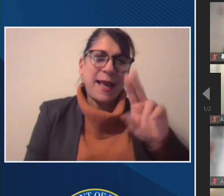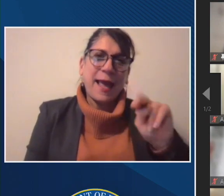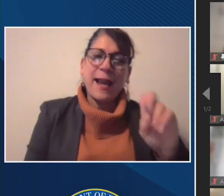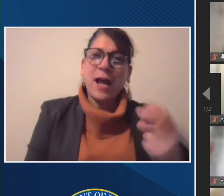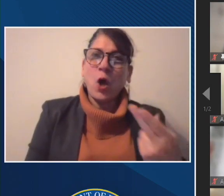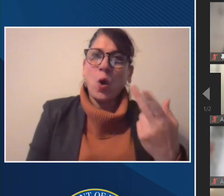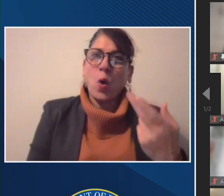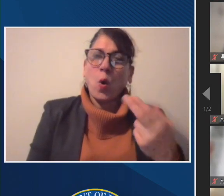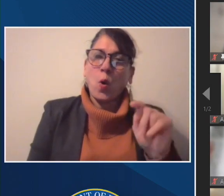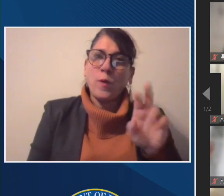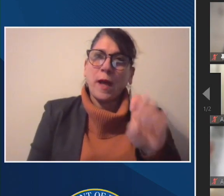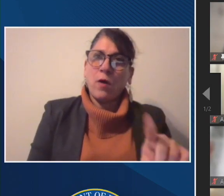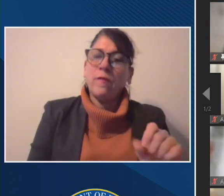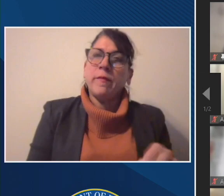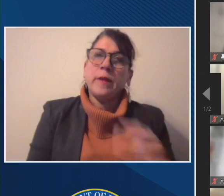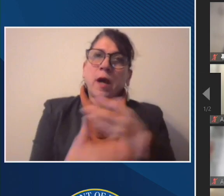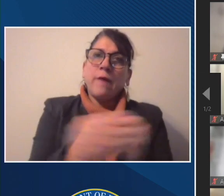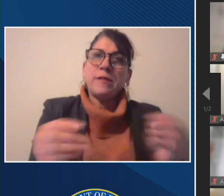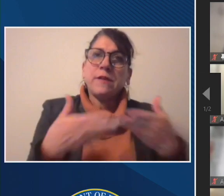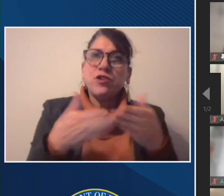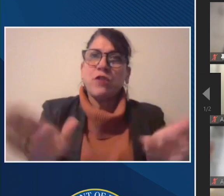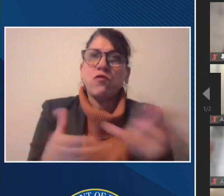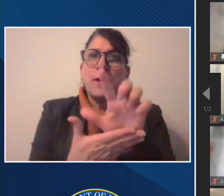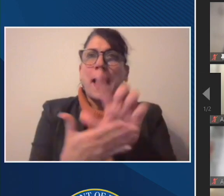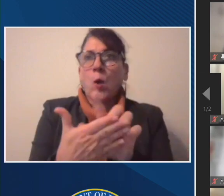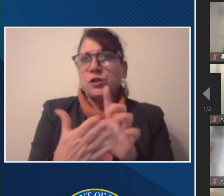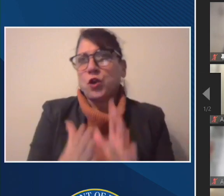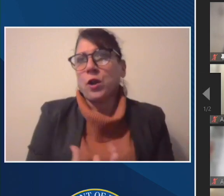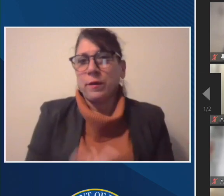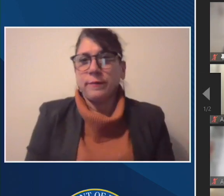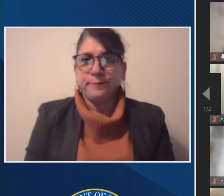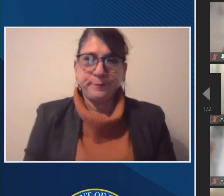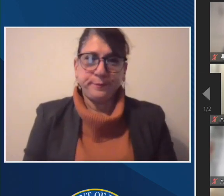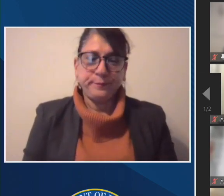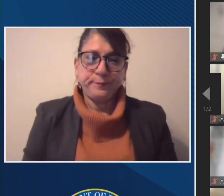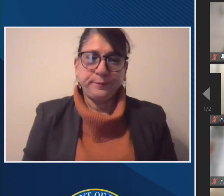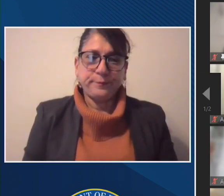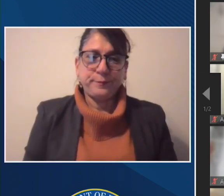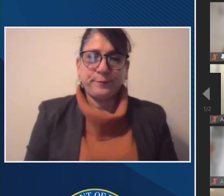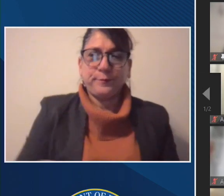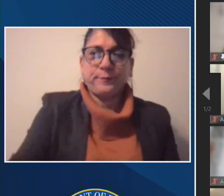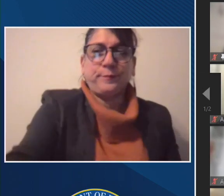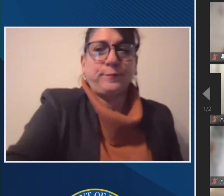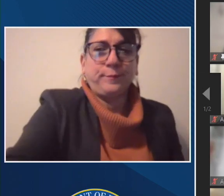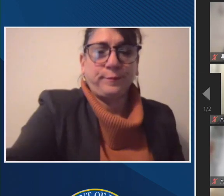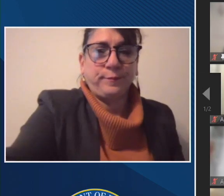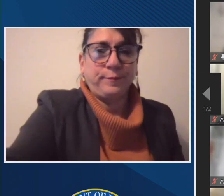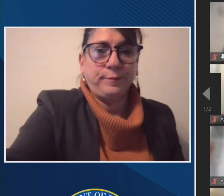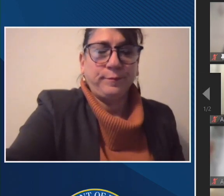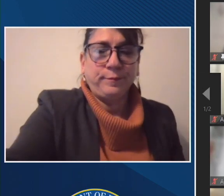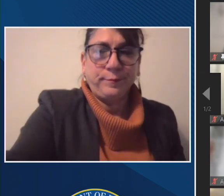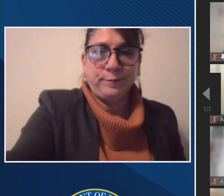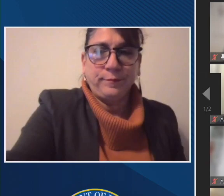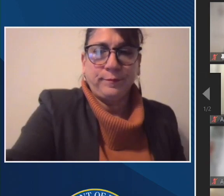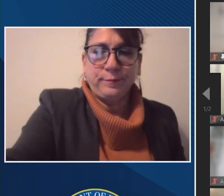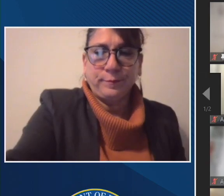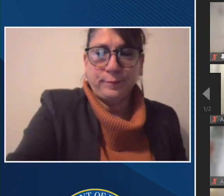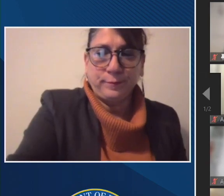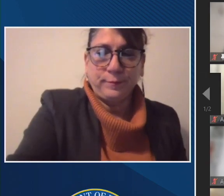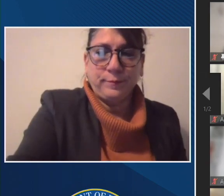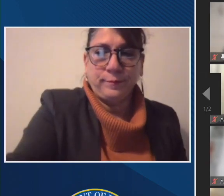Counsel. Okay.